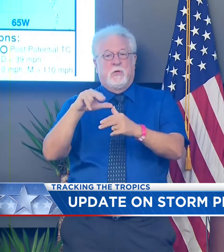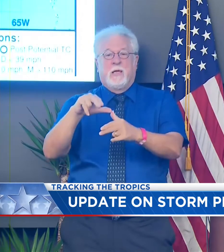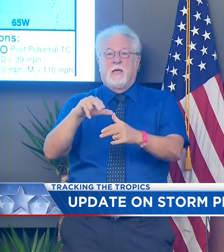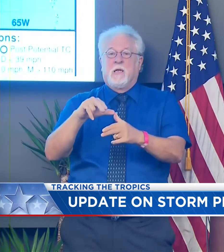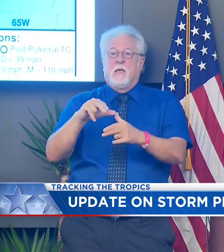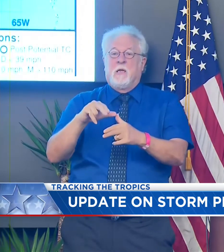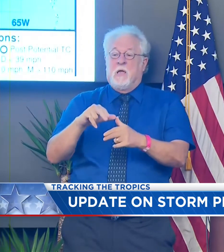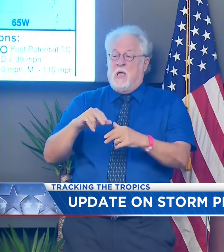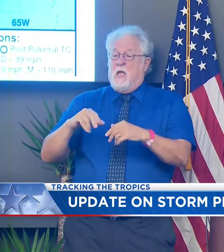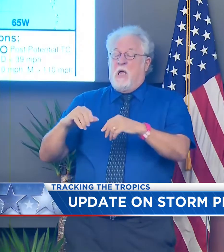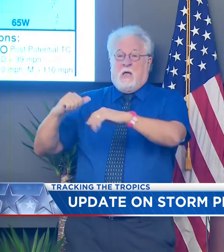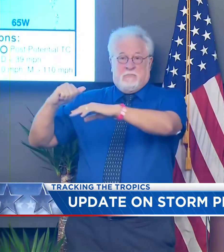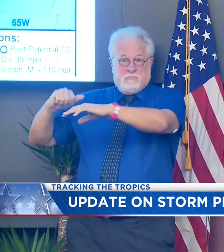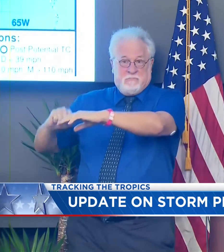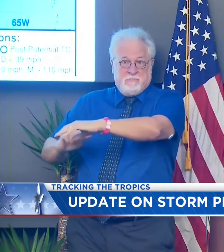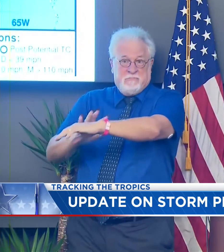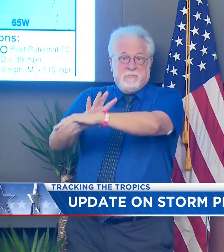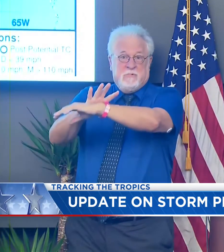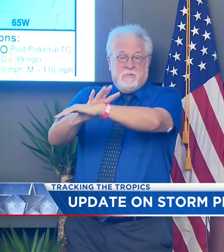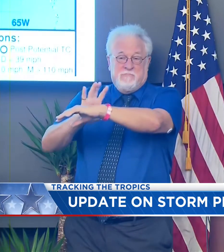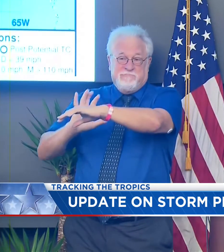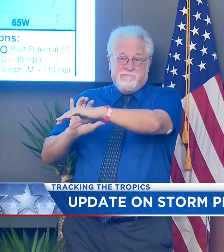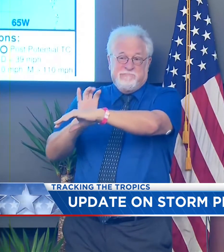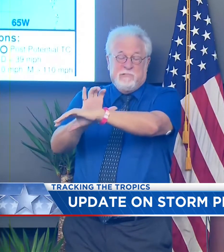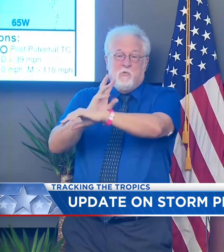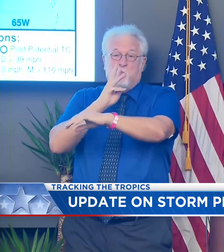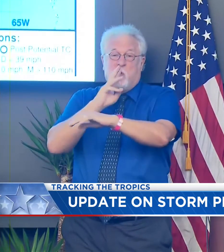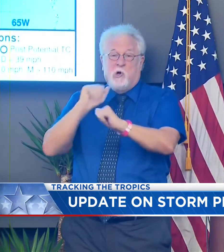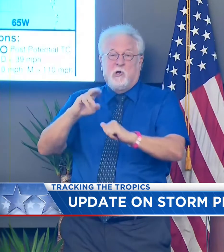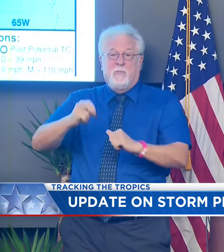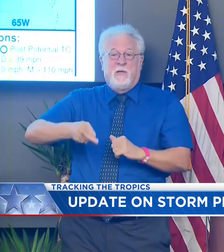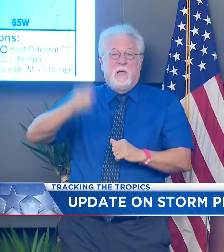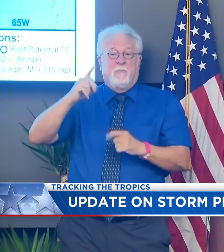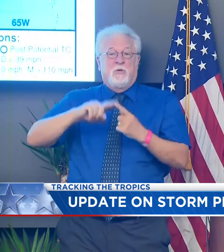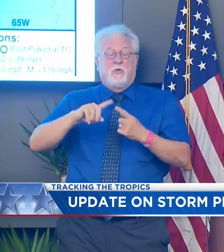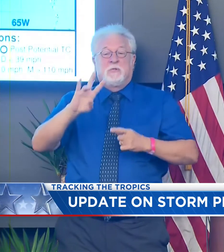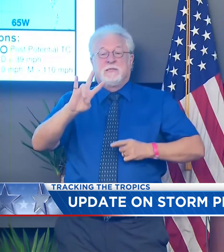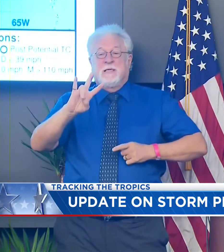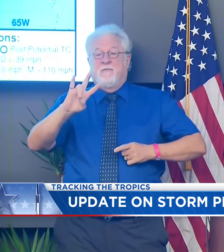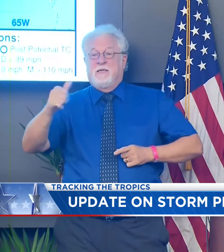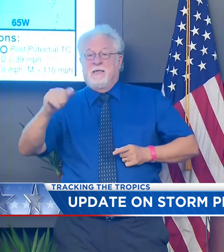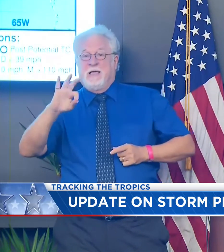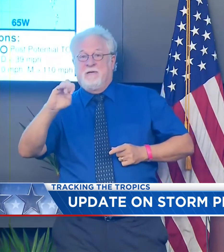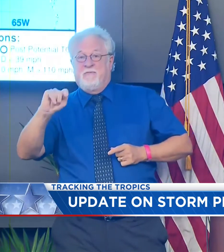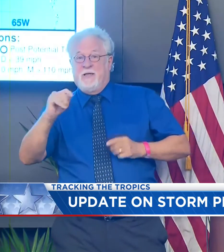SIGNIFICANT WIND PUNCH. BECAUSE WE'RE TALKING NOW FORECASTING A CATEGORY 2 HURRICANE.